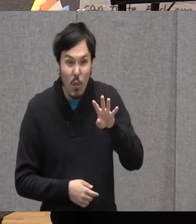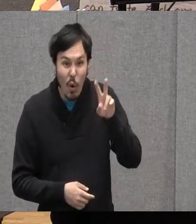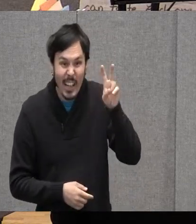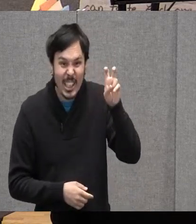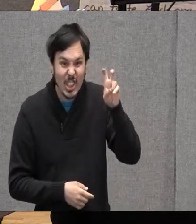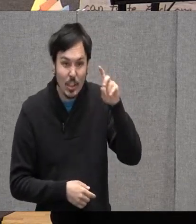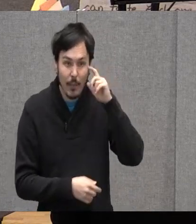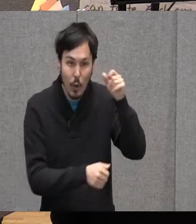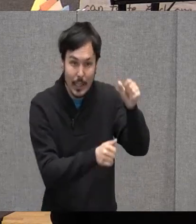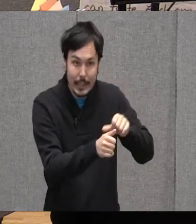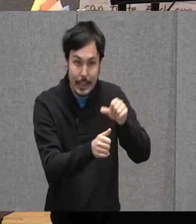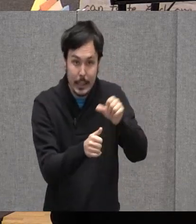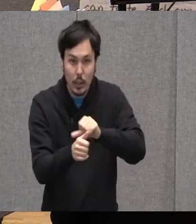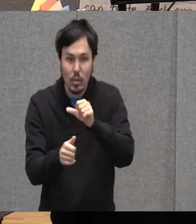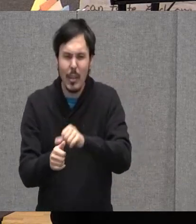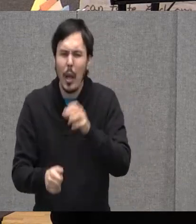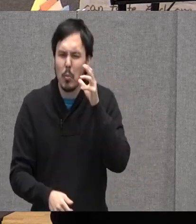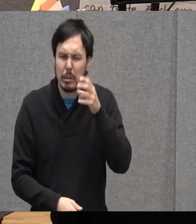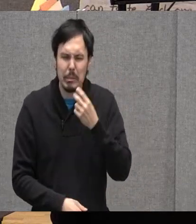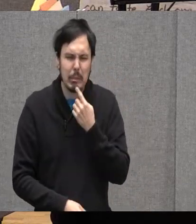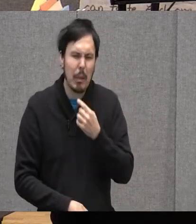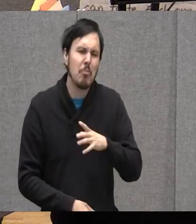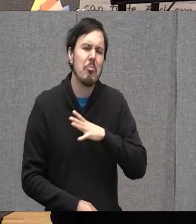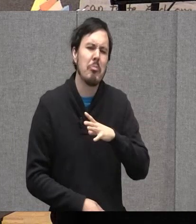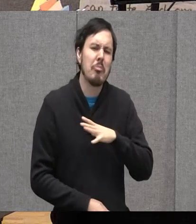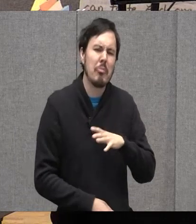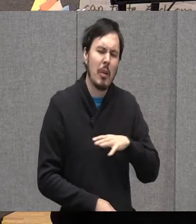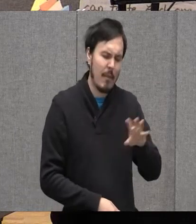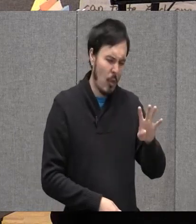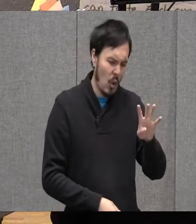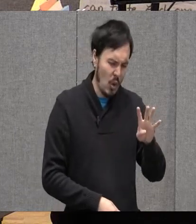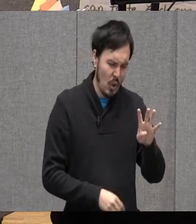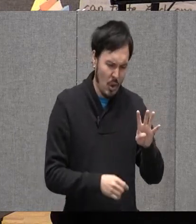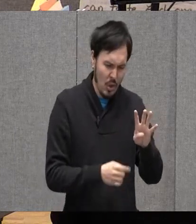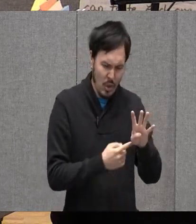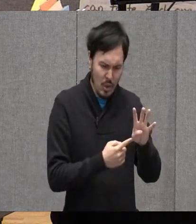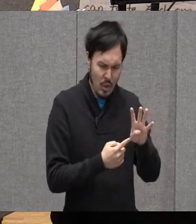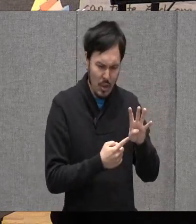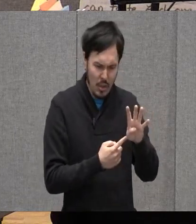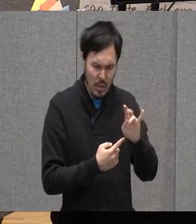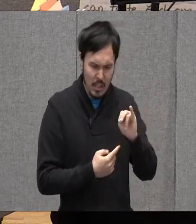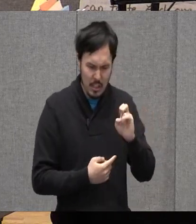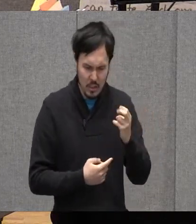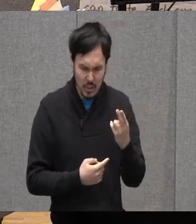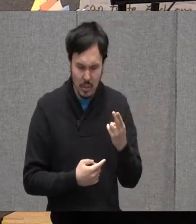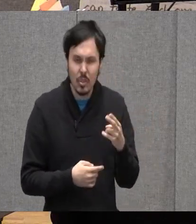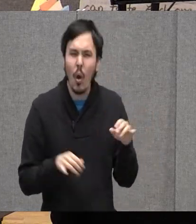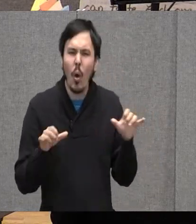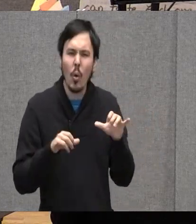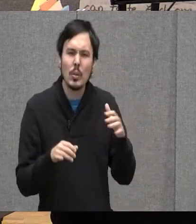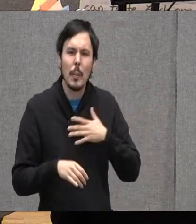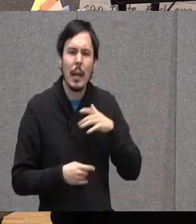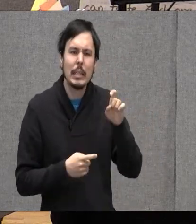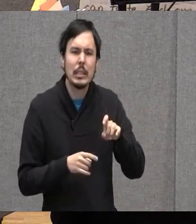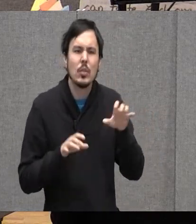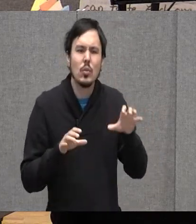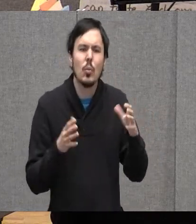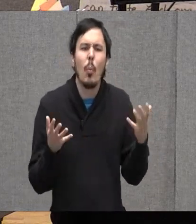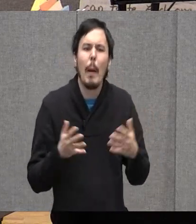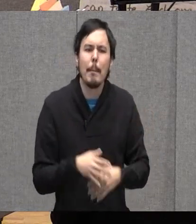I could probably go ahead and say alright, well here's four inches. Well then, what would I also have to do?